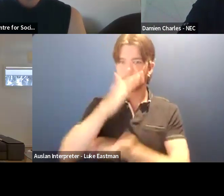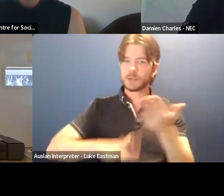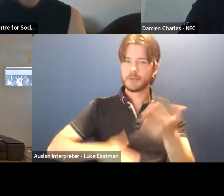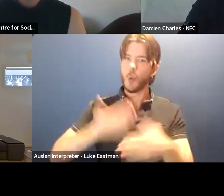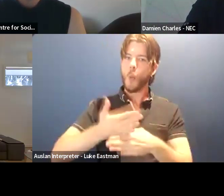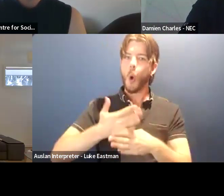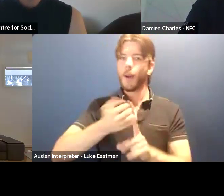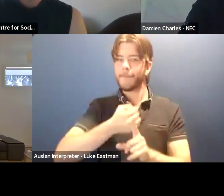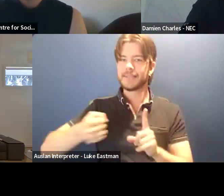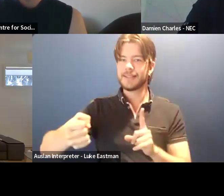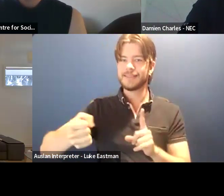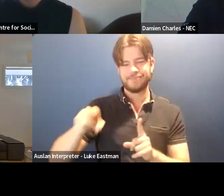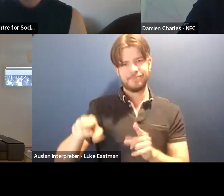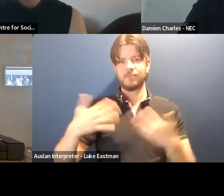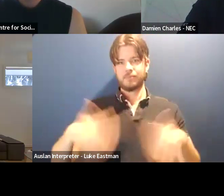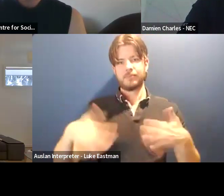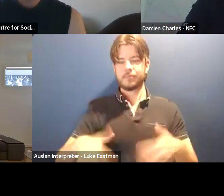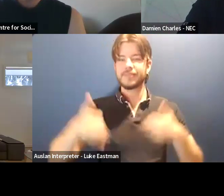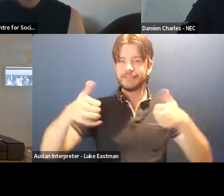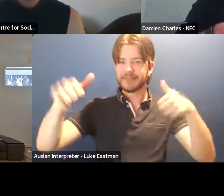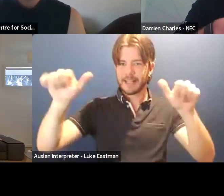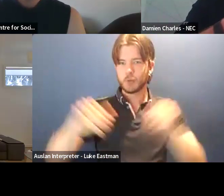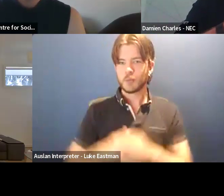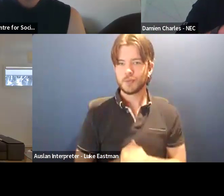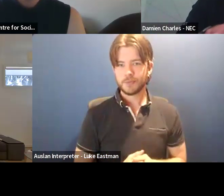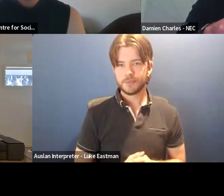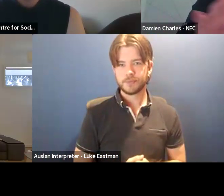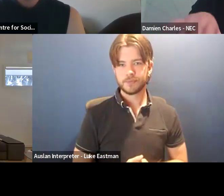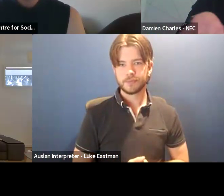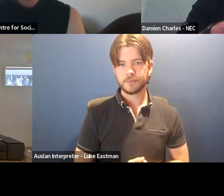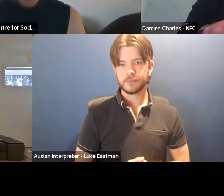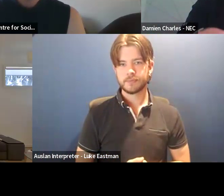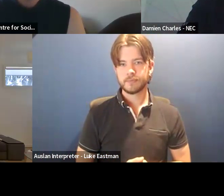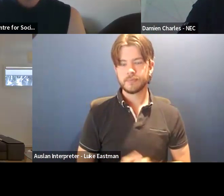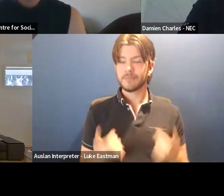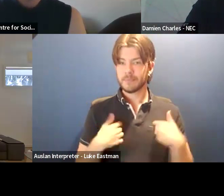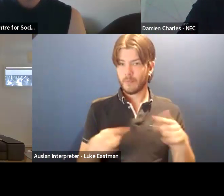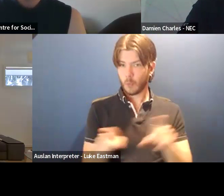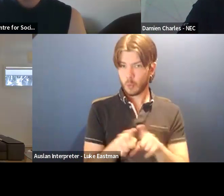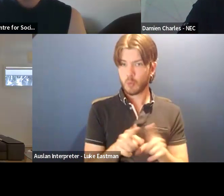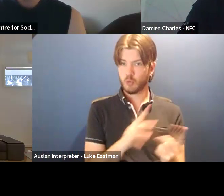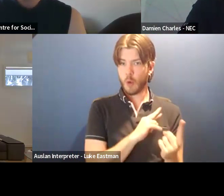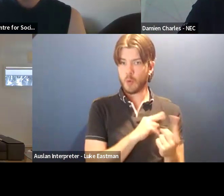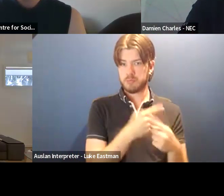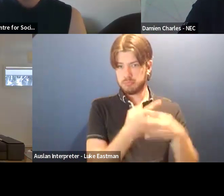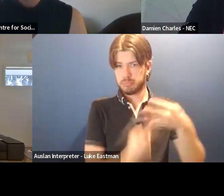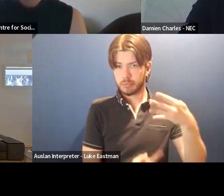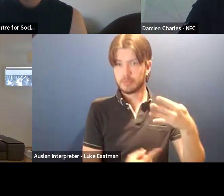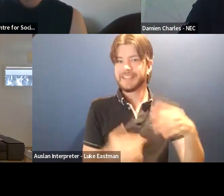employment and we've been quite successful on that. I also have a number of roles within the industry here